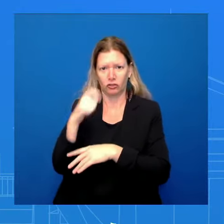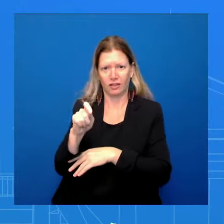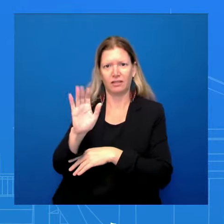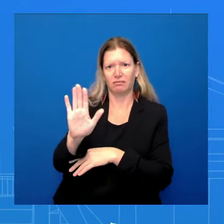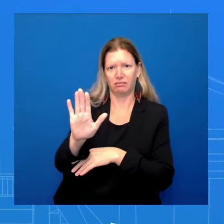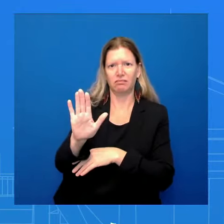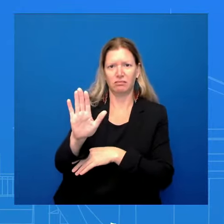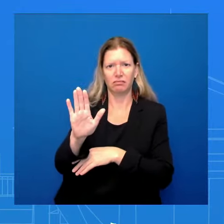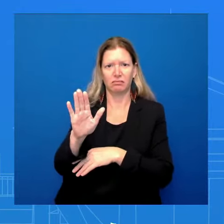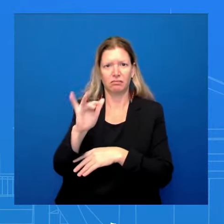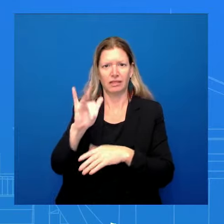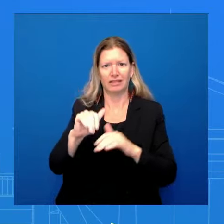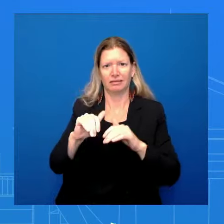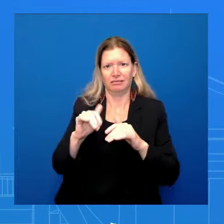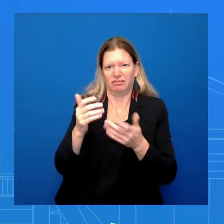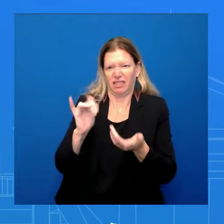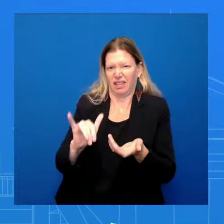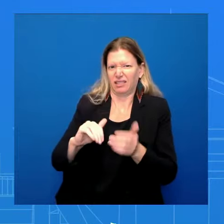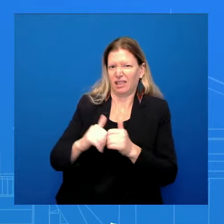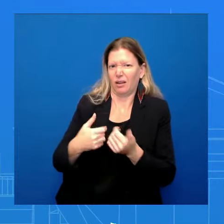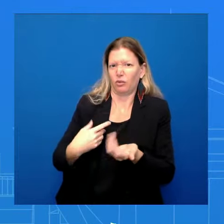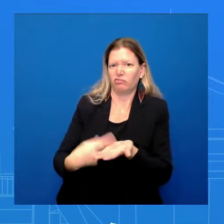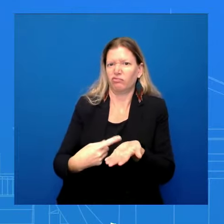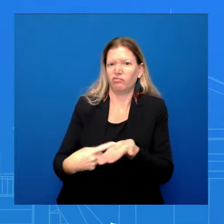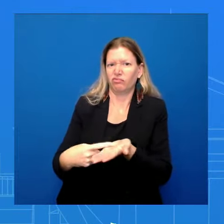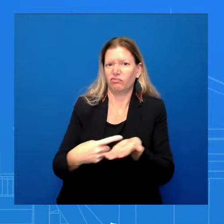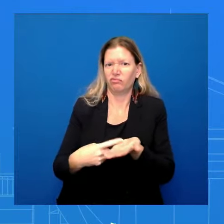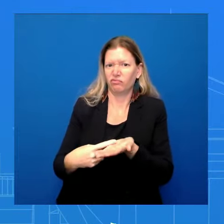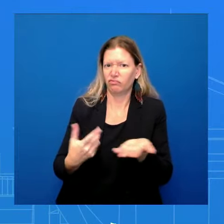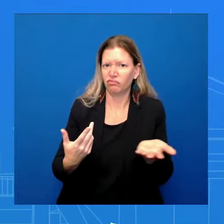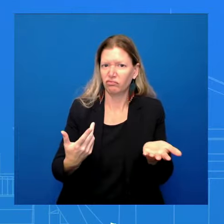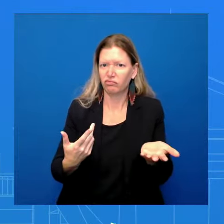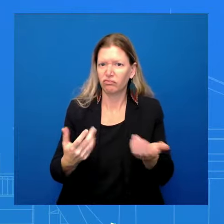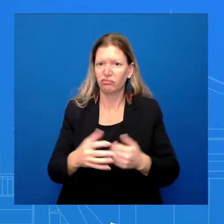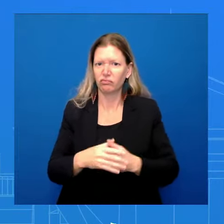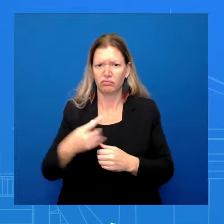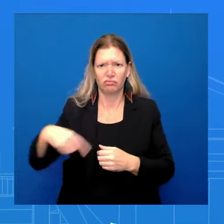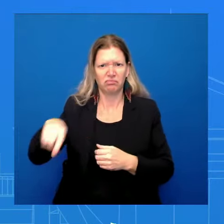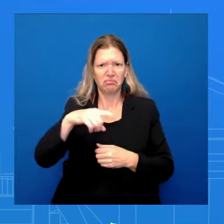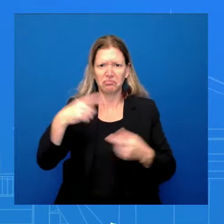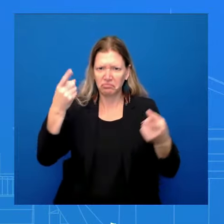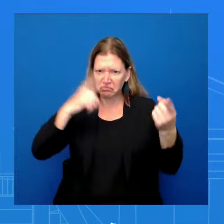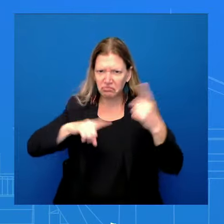on how we think about a constructive, effective engagement with Global South countries.